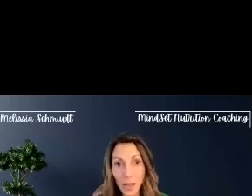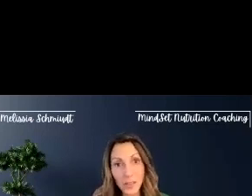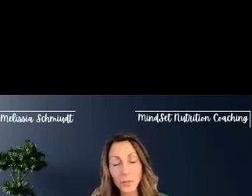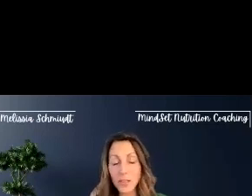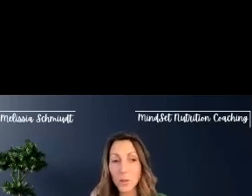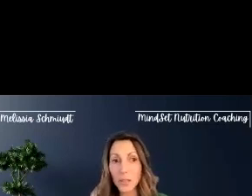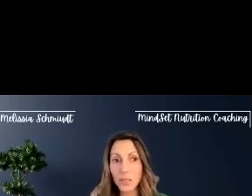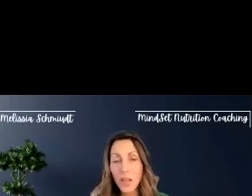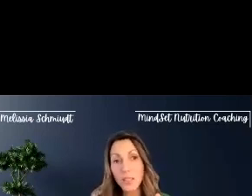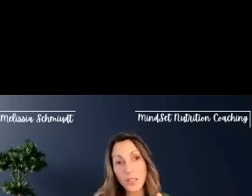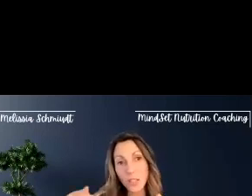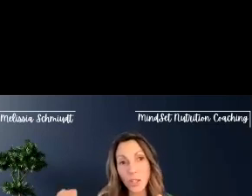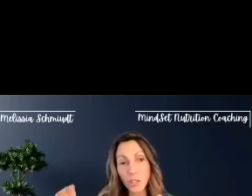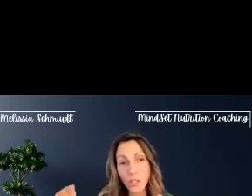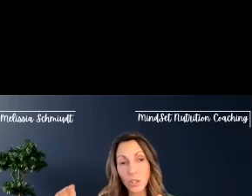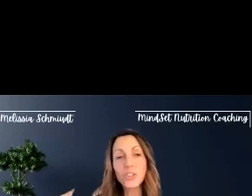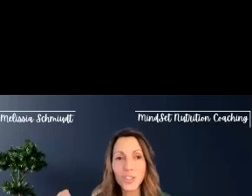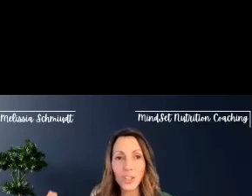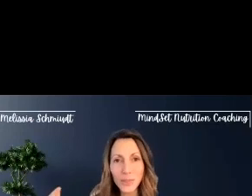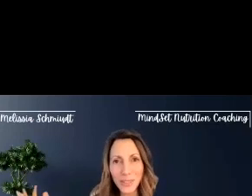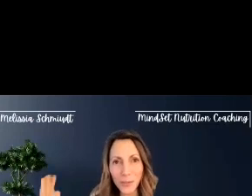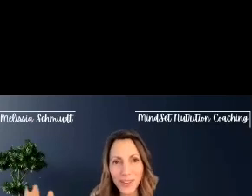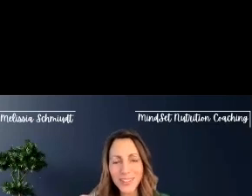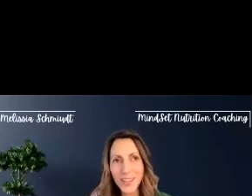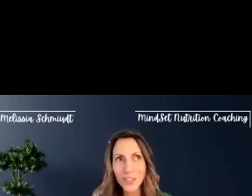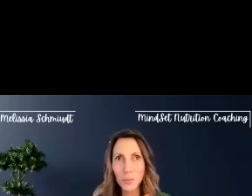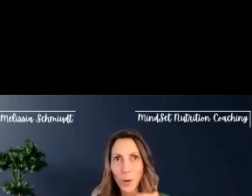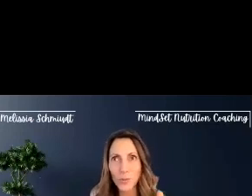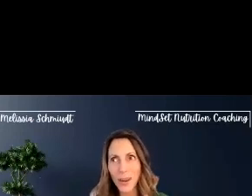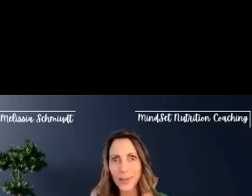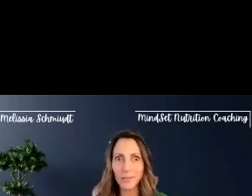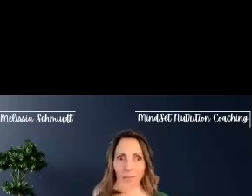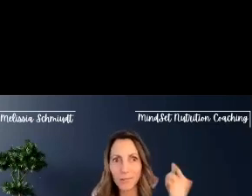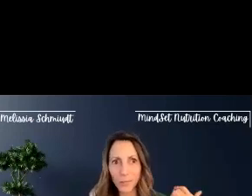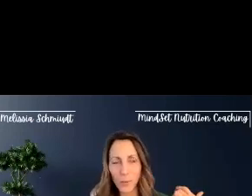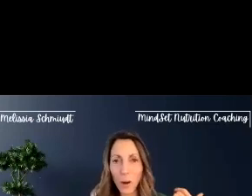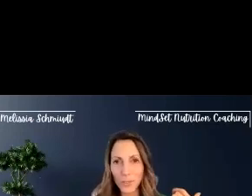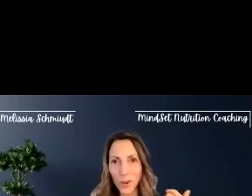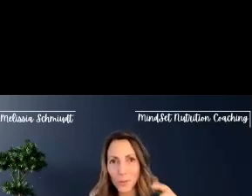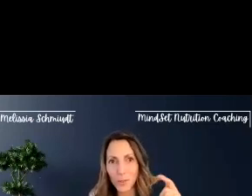and not balanced. So nutrition is a cumulative effect. It's not just what you ate three hours ago.